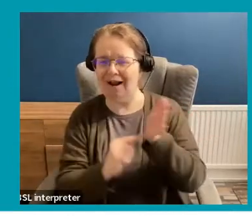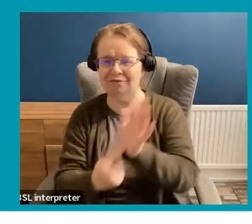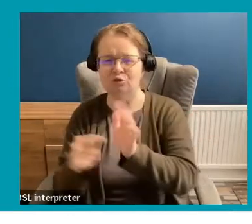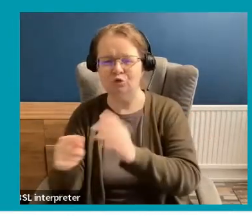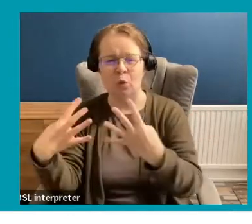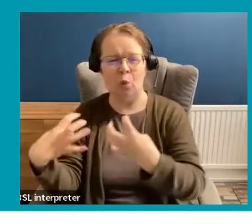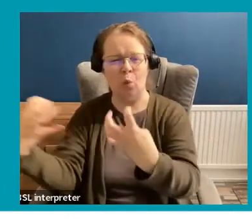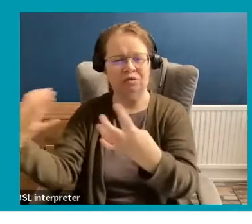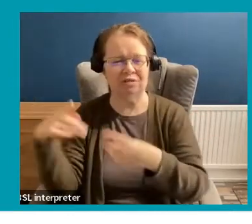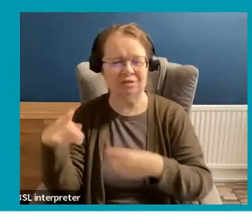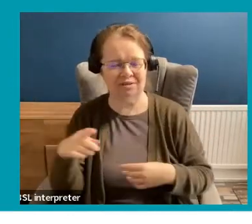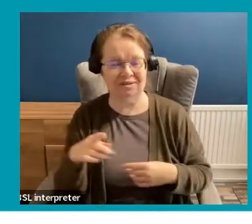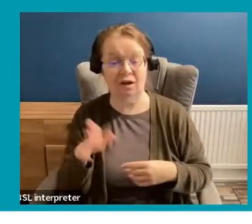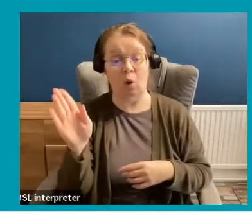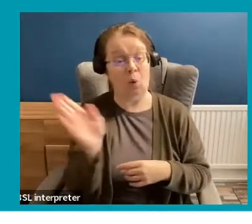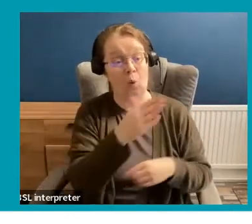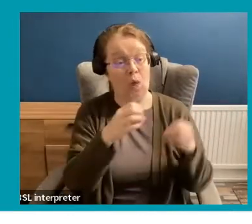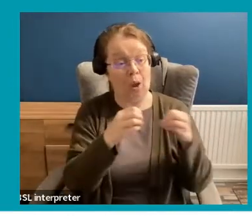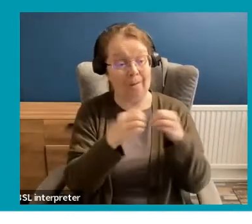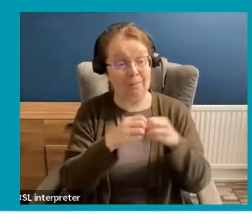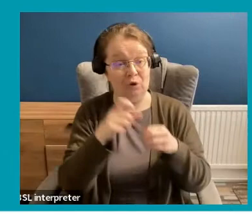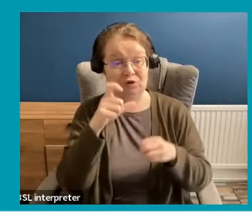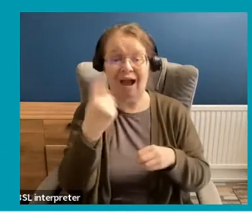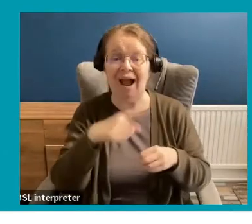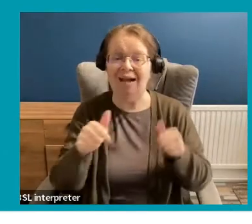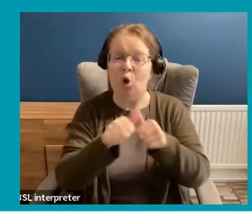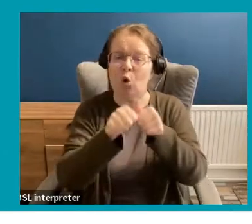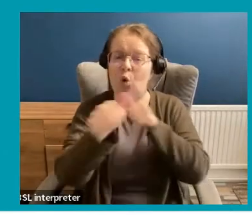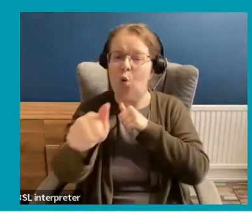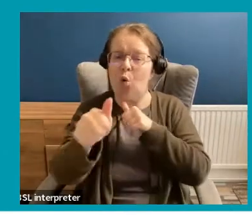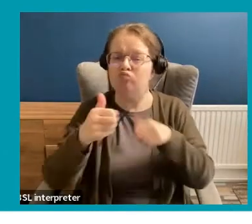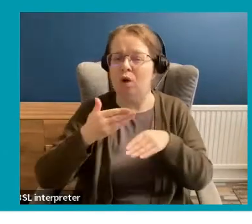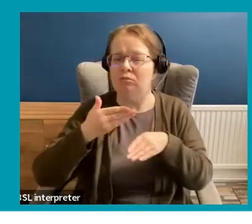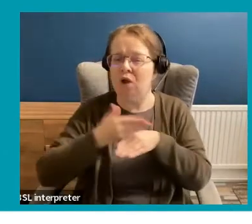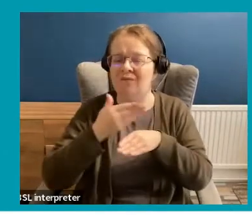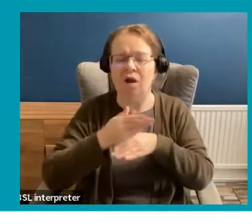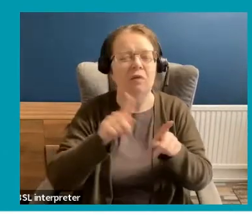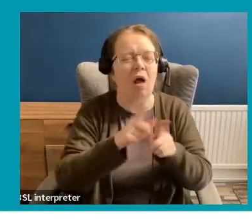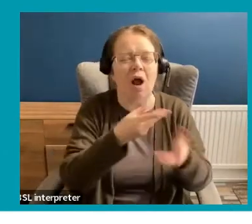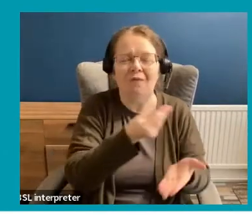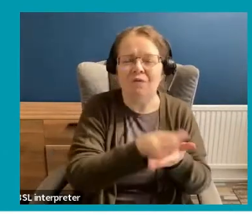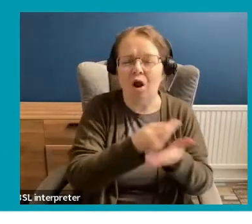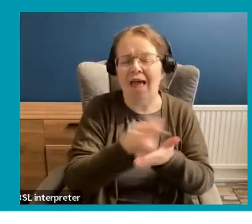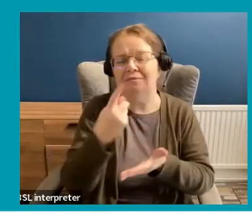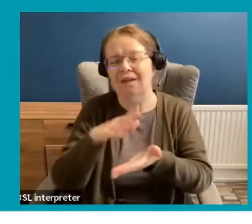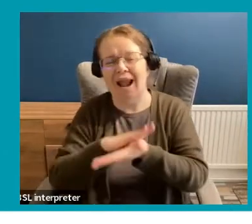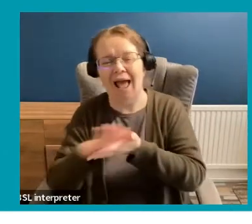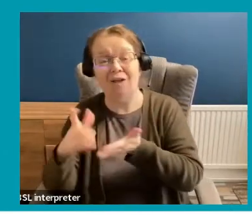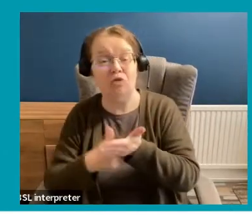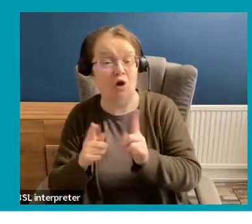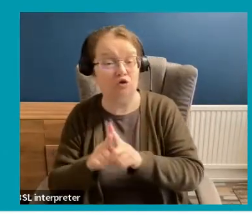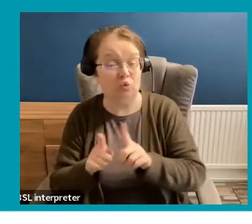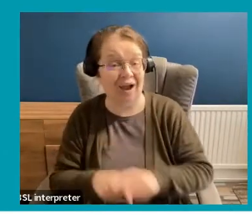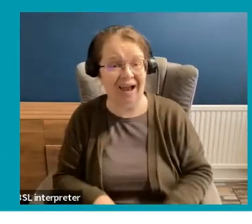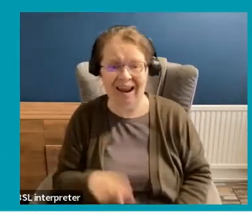And then all of the BBC corporate functions like finance and HR, as well. That is interesting because